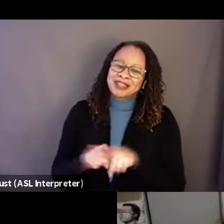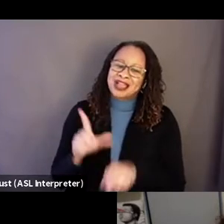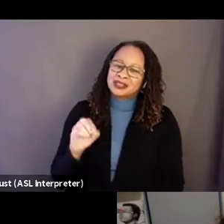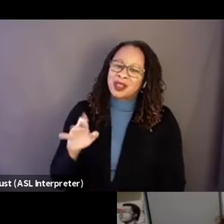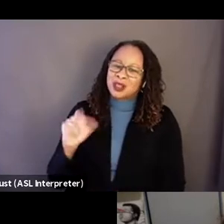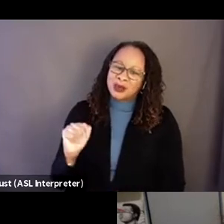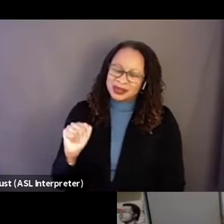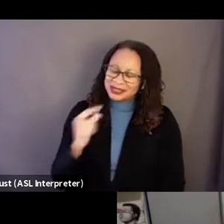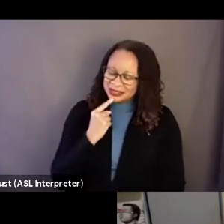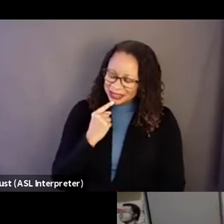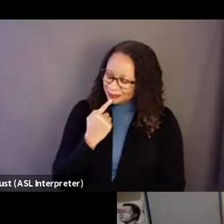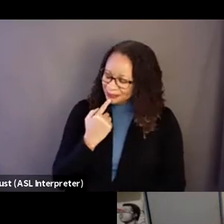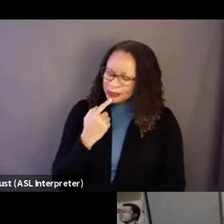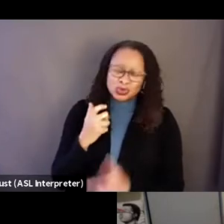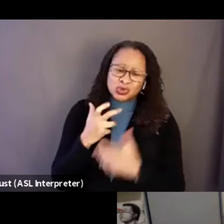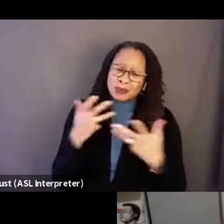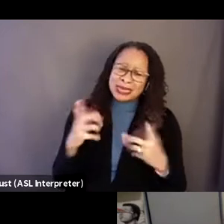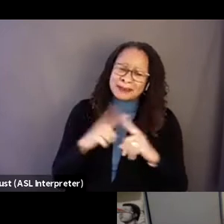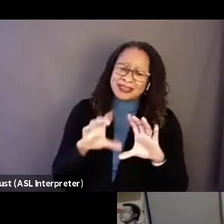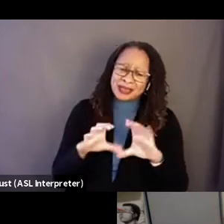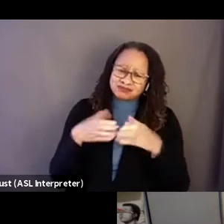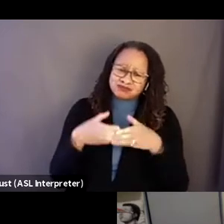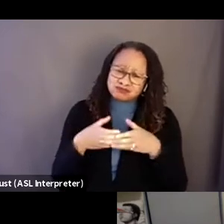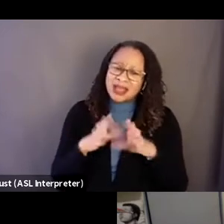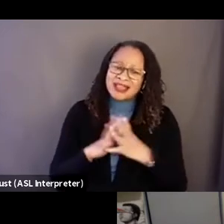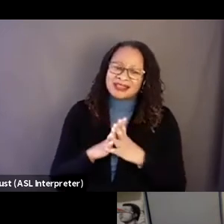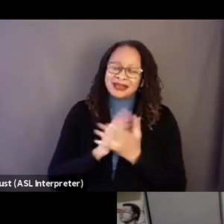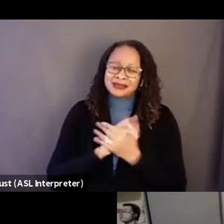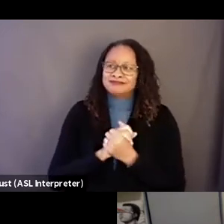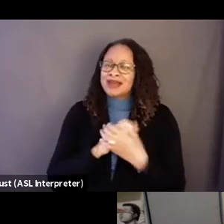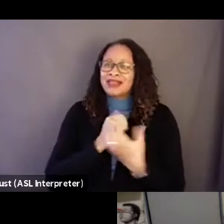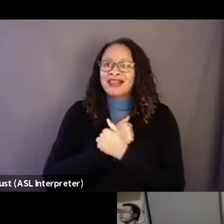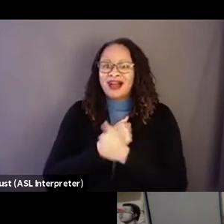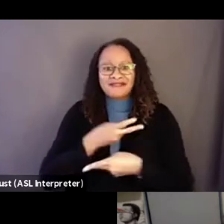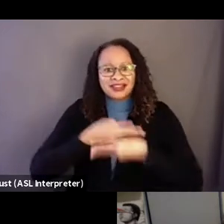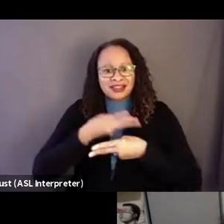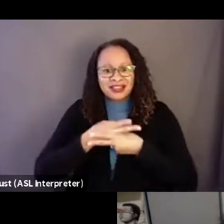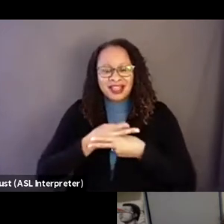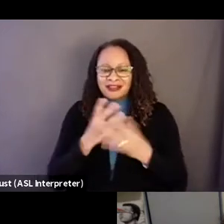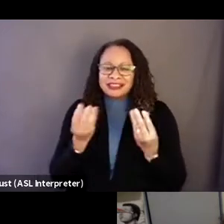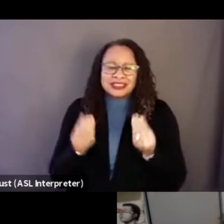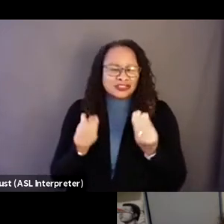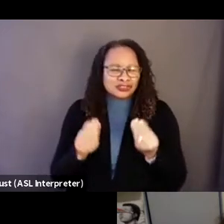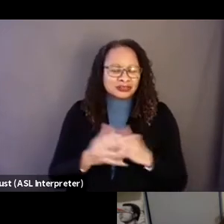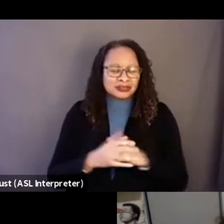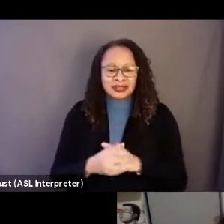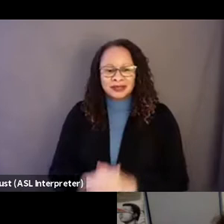but that really kind of captured that tenderness and that love and that care. And I think the ones that always stay with me